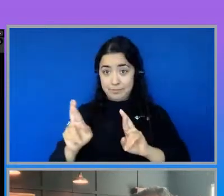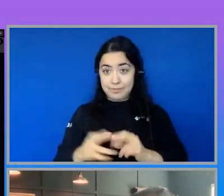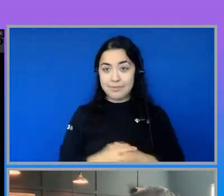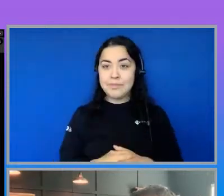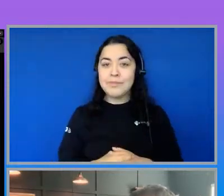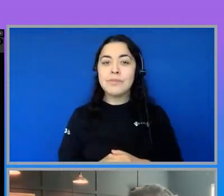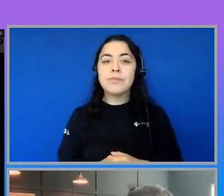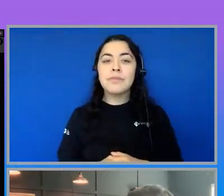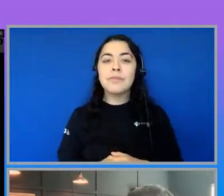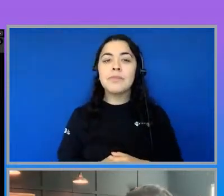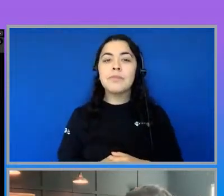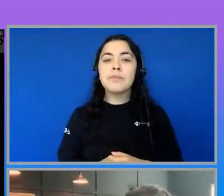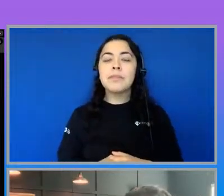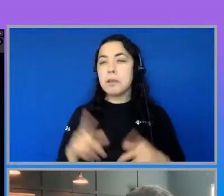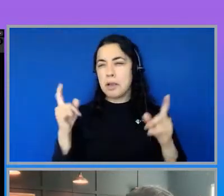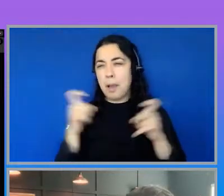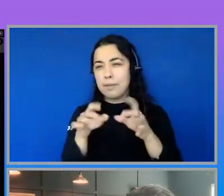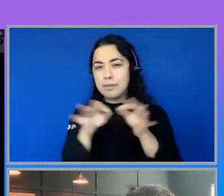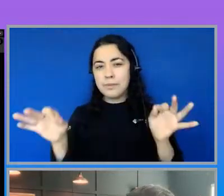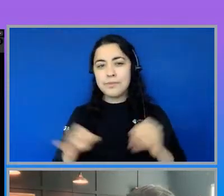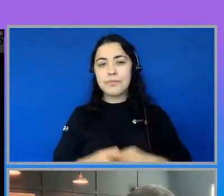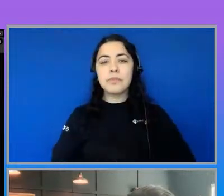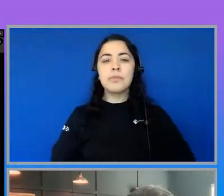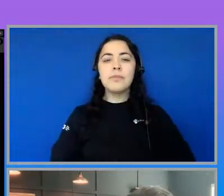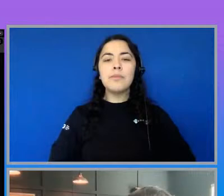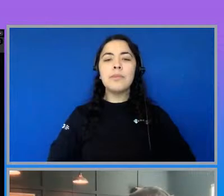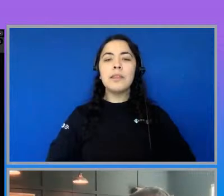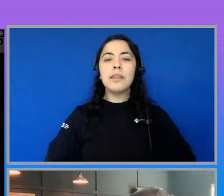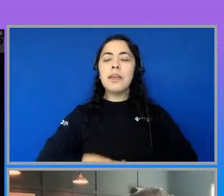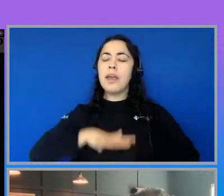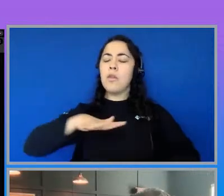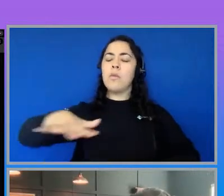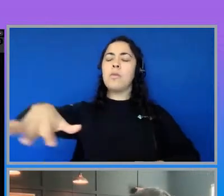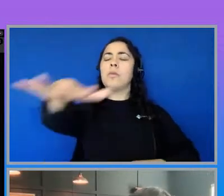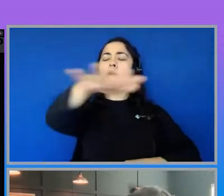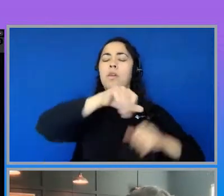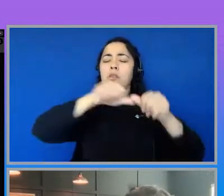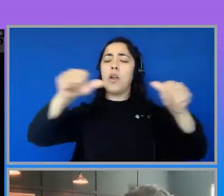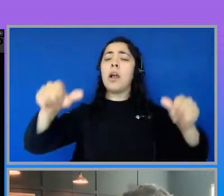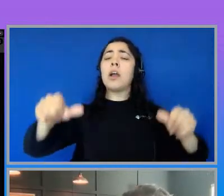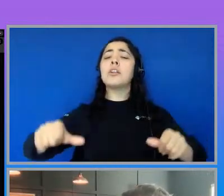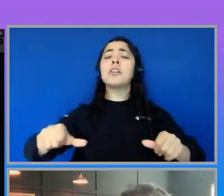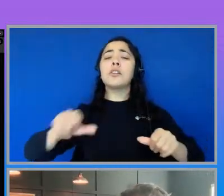Here is a complicated statement in the domain of architectural